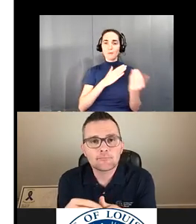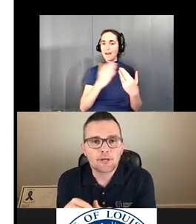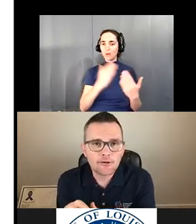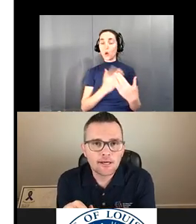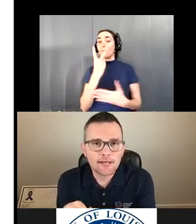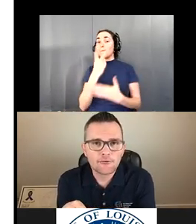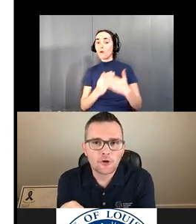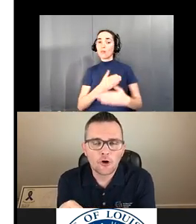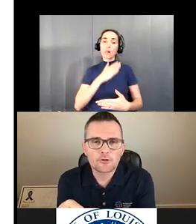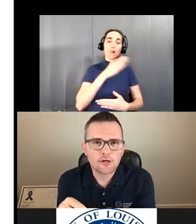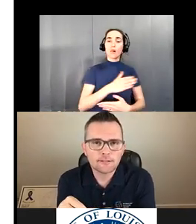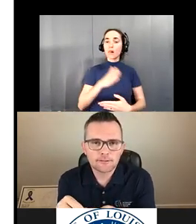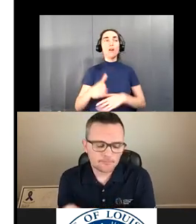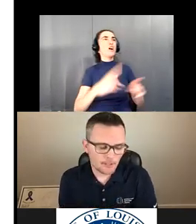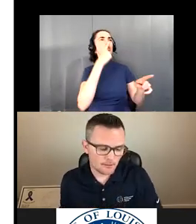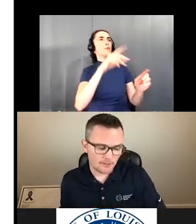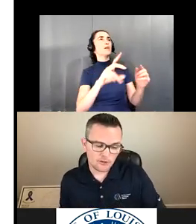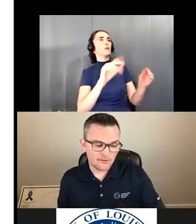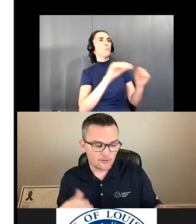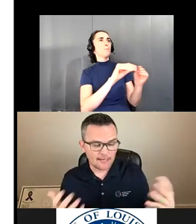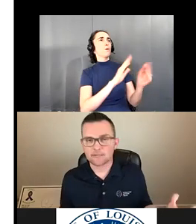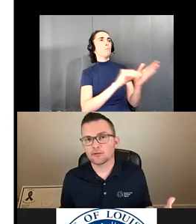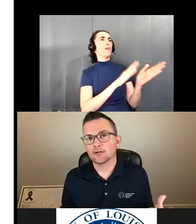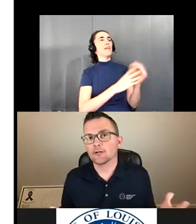to enter that in for your home address, 15:44:37 and you can even ask them the internet